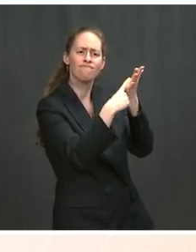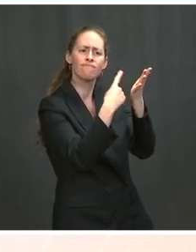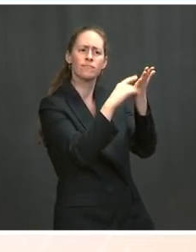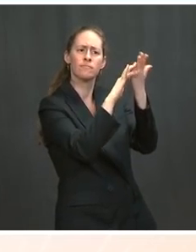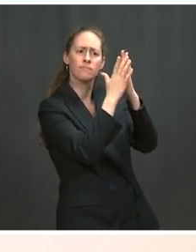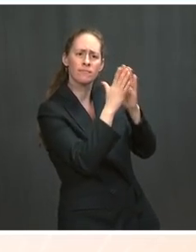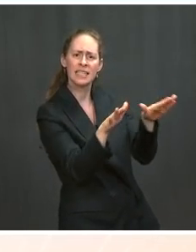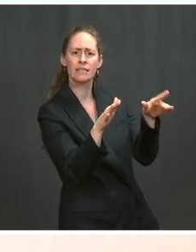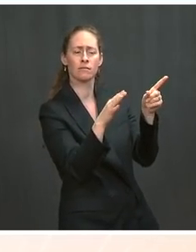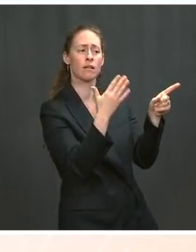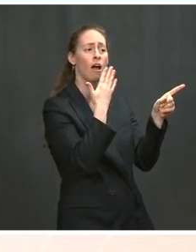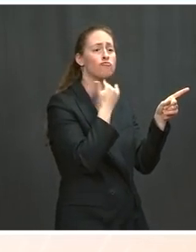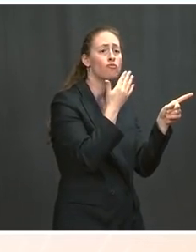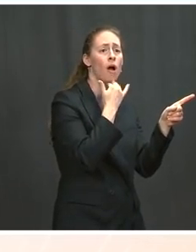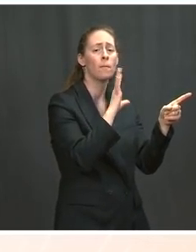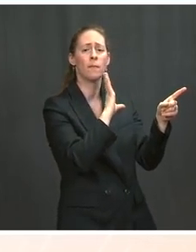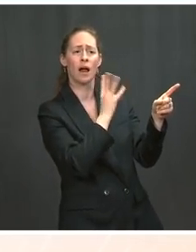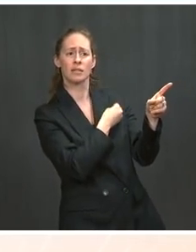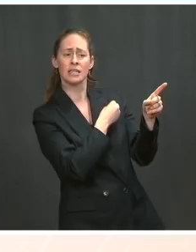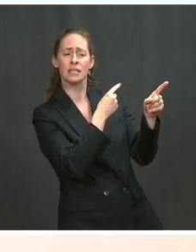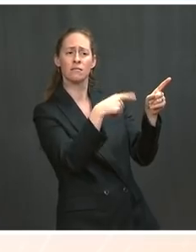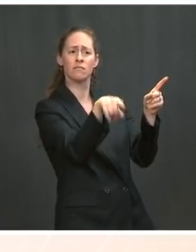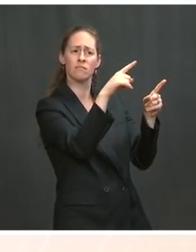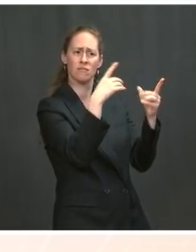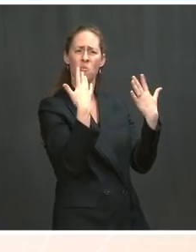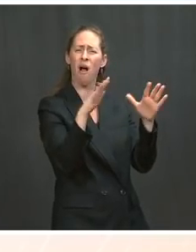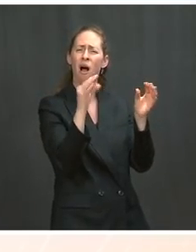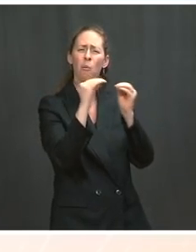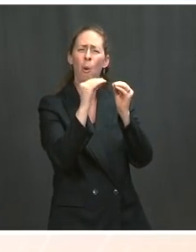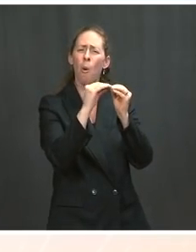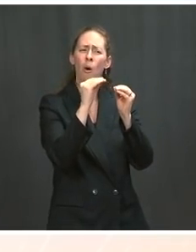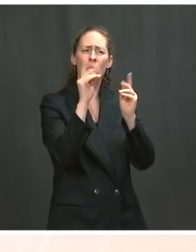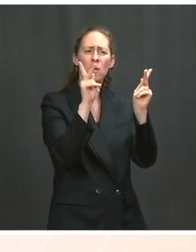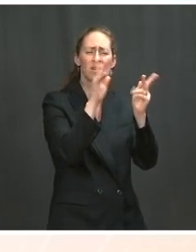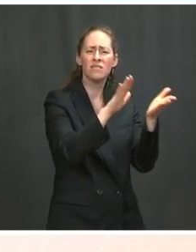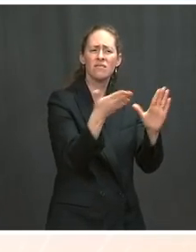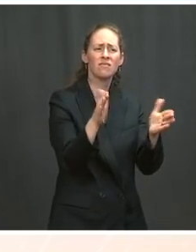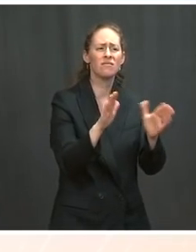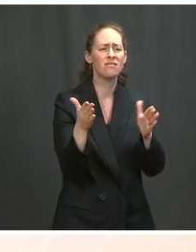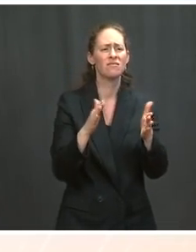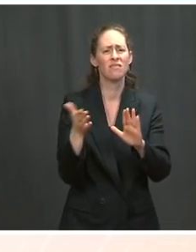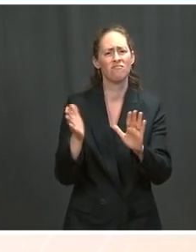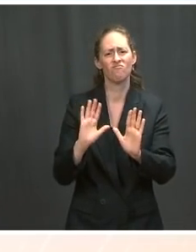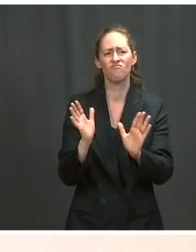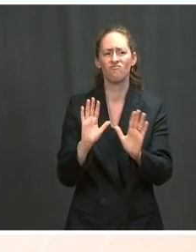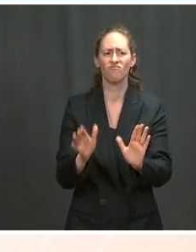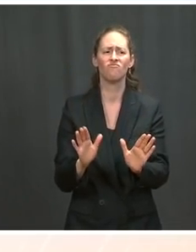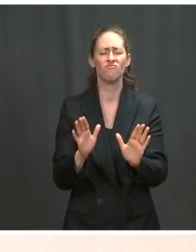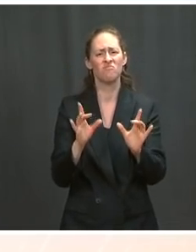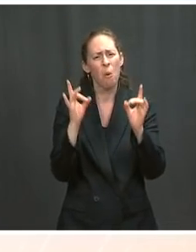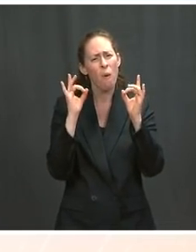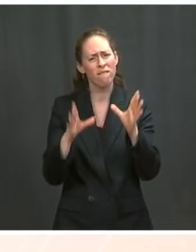Any loss of life, any threat to life -- which we've certainly seen -- is a tragedy. That's what we're working to deescalate